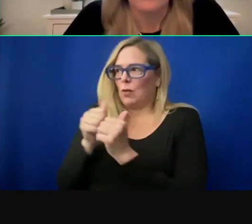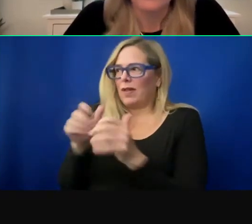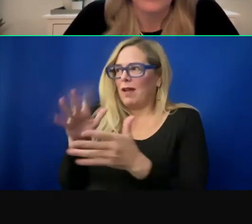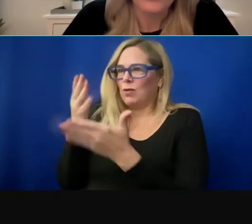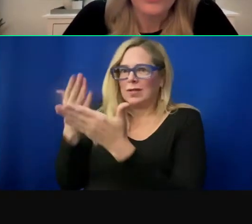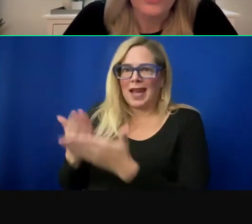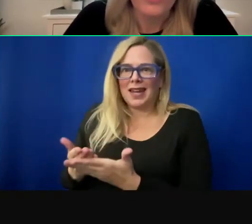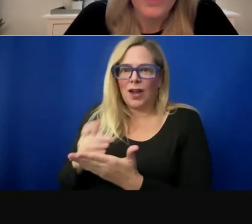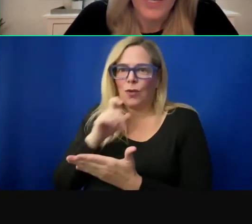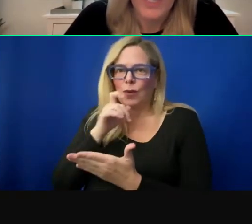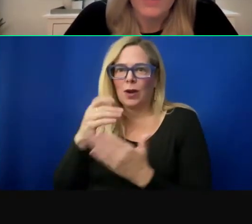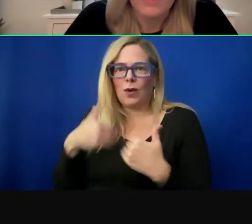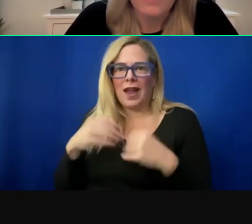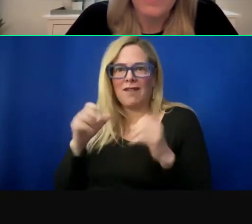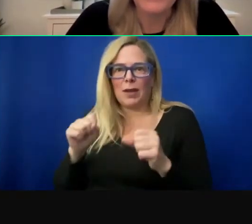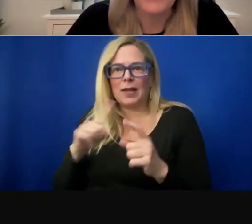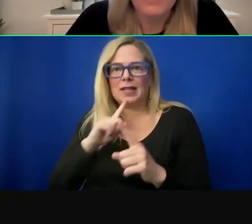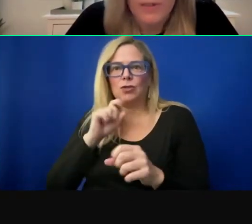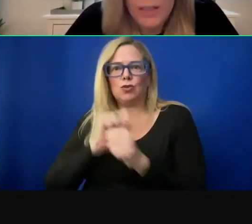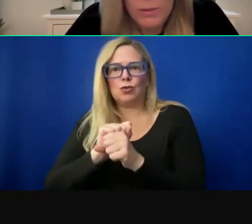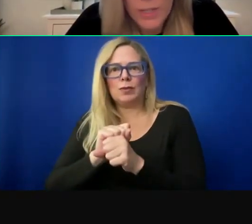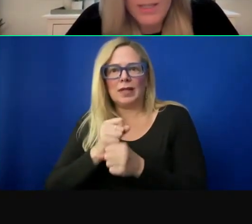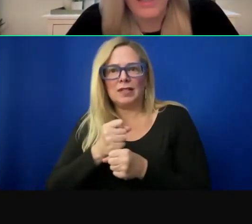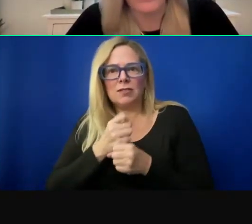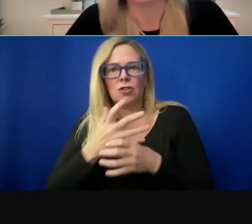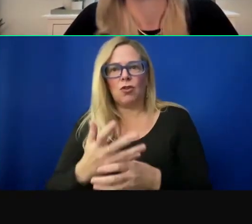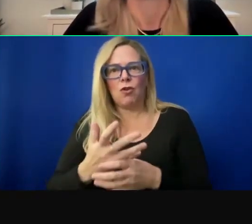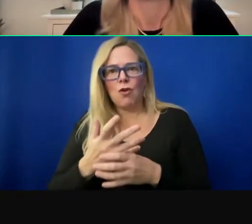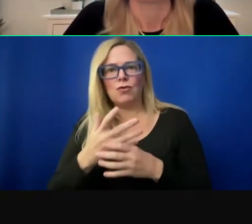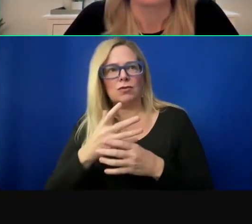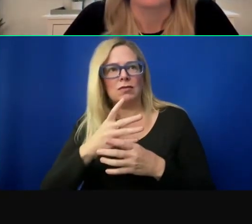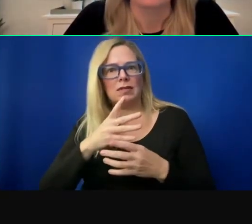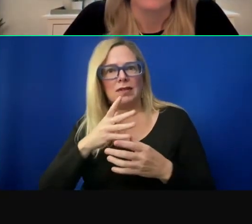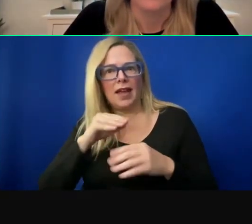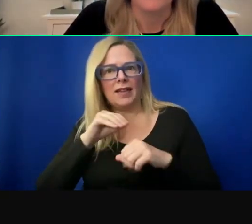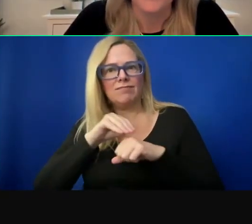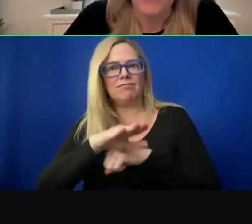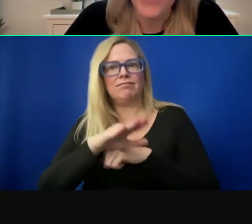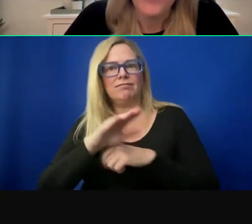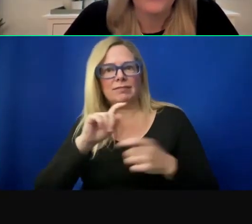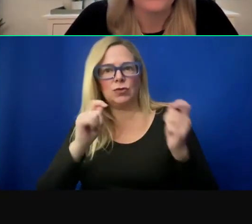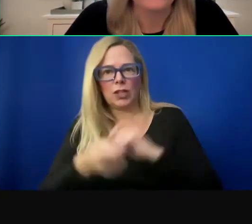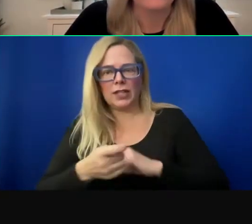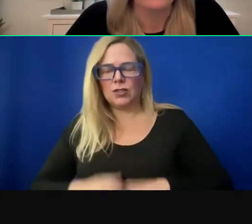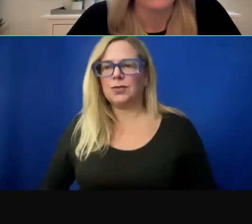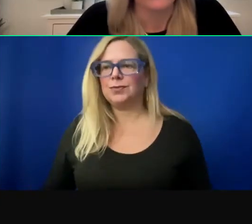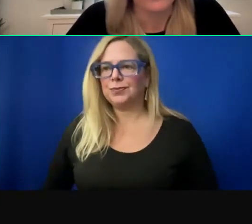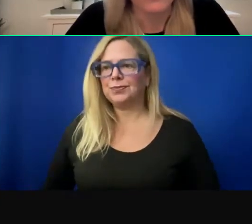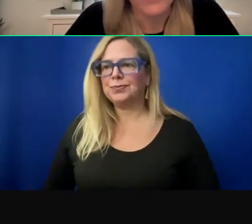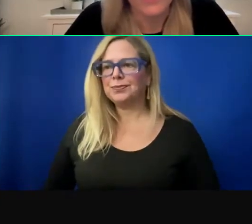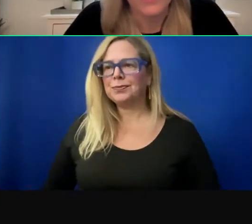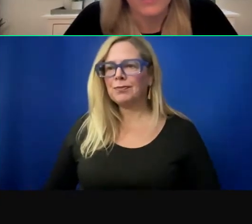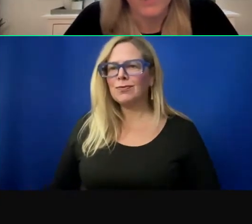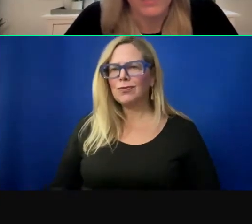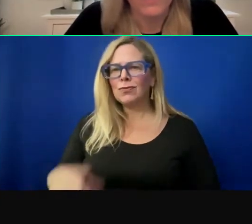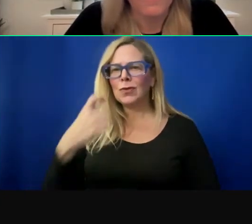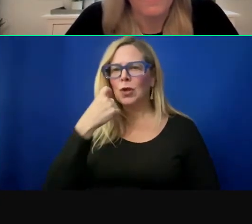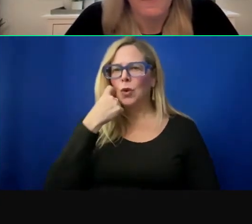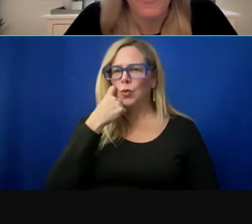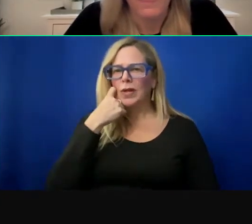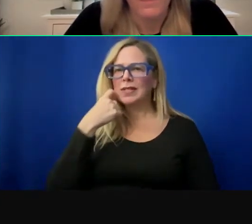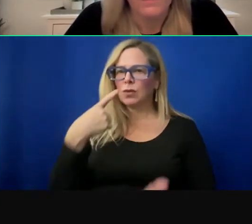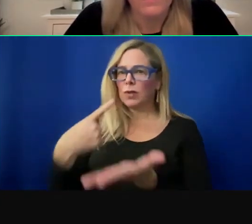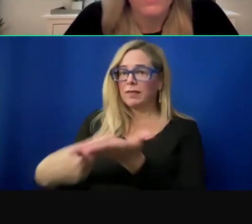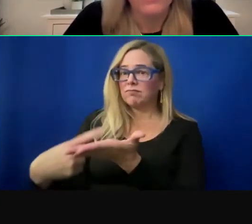This issue has been elevated recently in some discourse with the US Census Bureau.